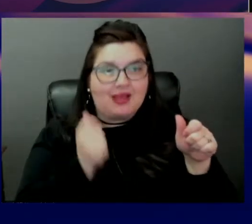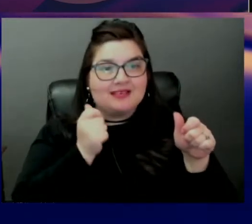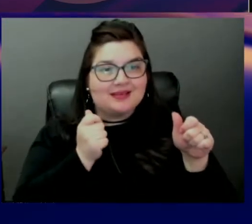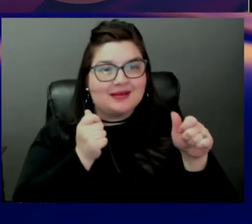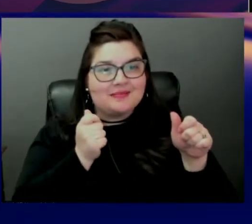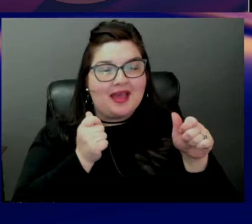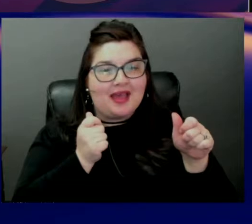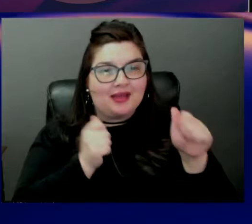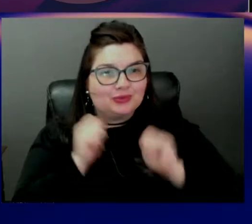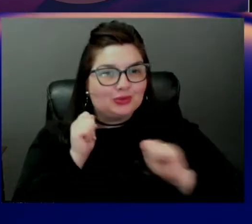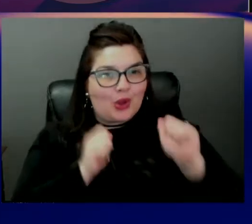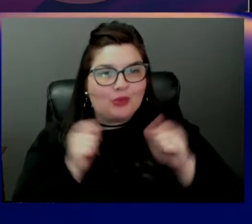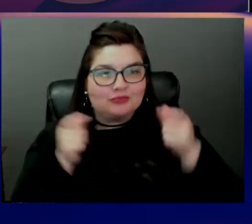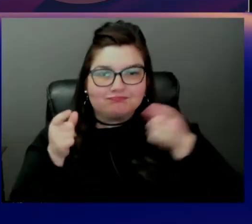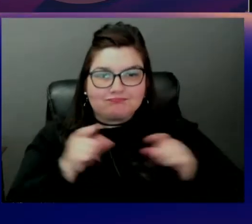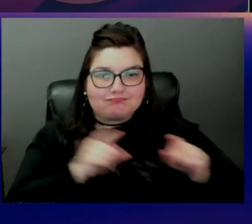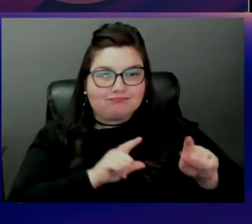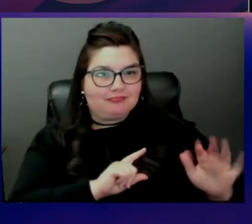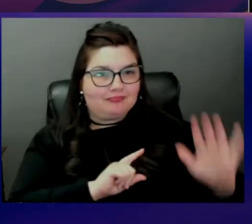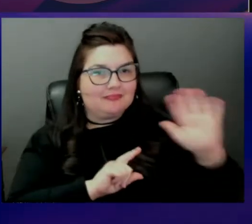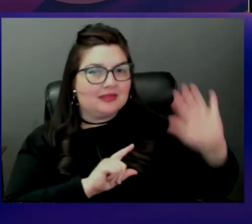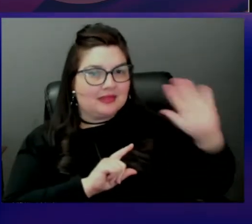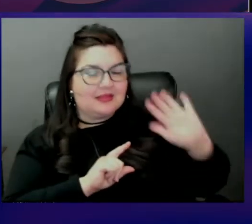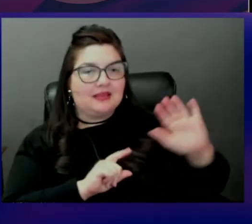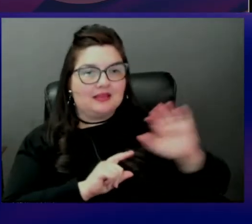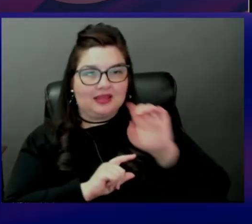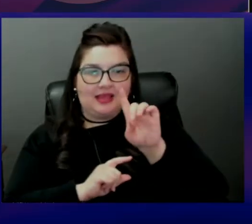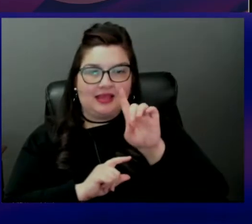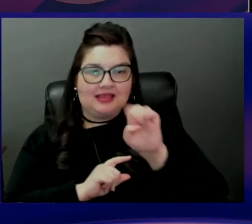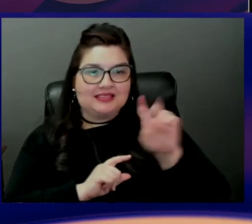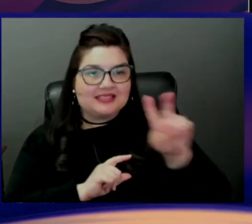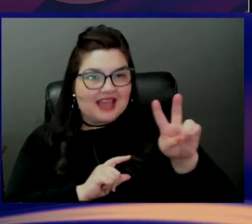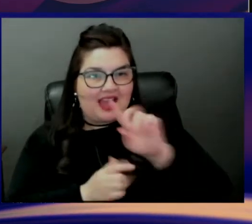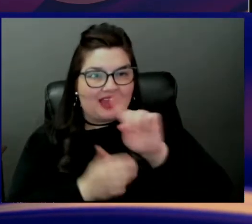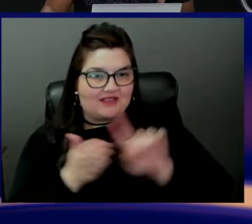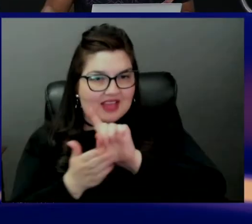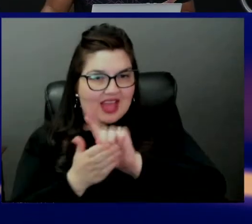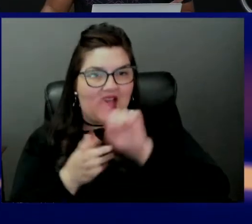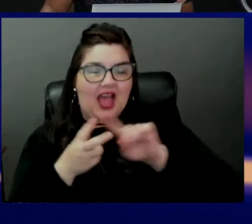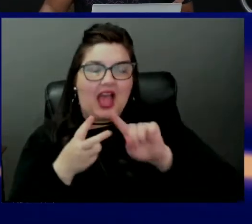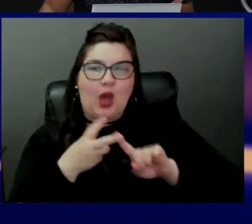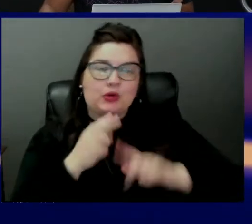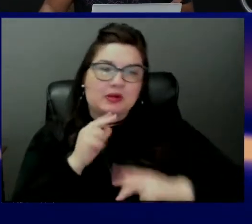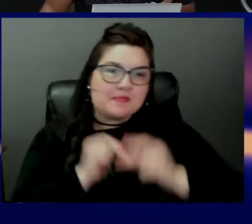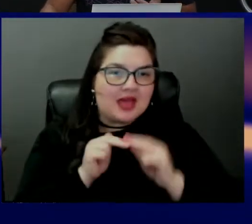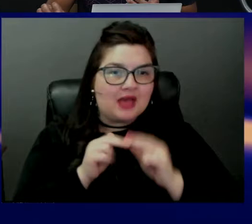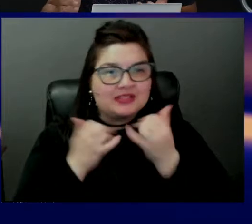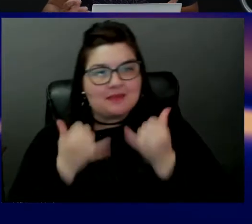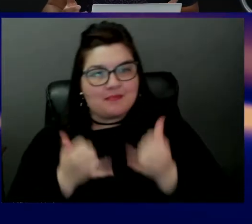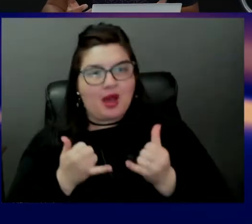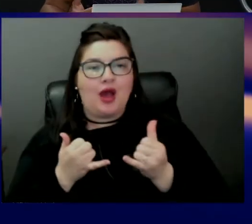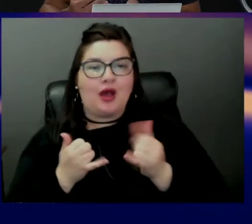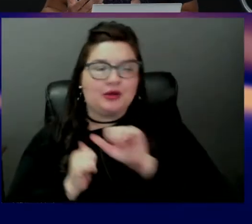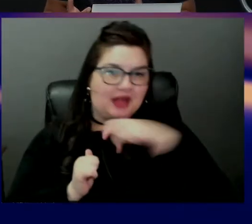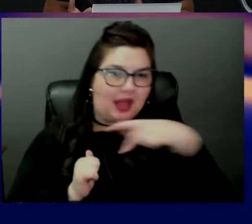I can see, we have AWS Dev Hour, Building Modern Applications, Power Hour for architecting from July